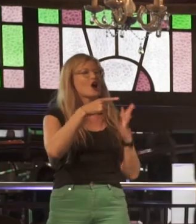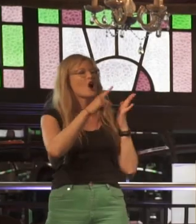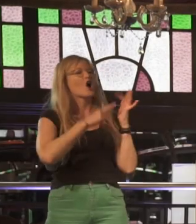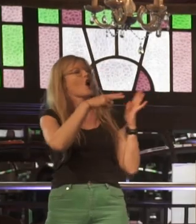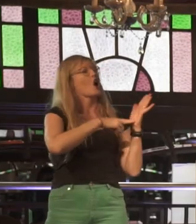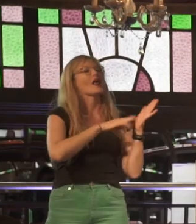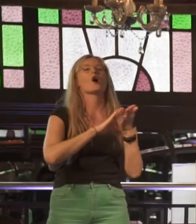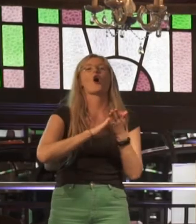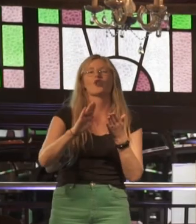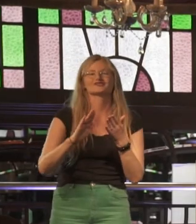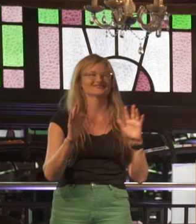Colin Hoult!